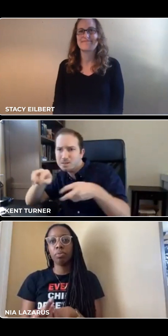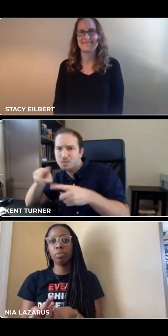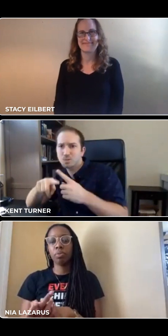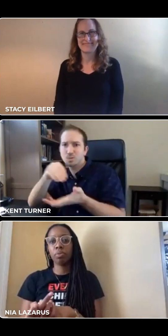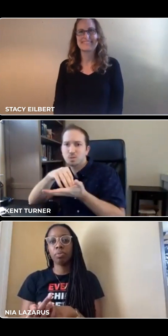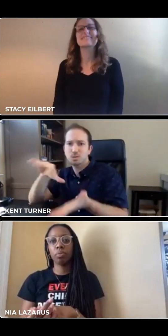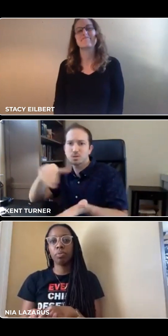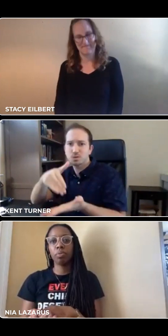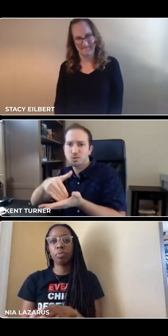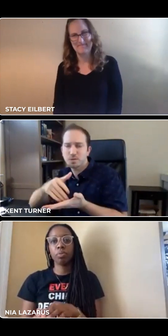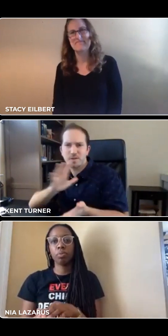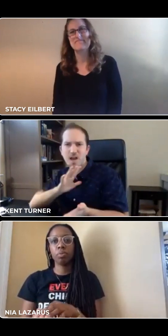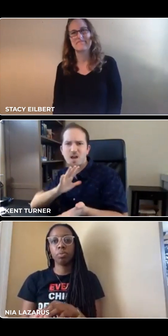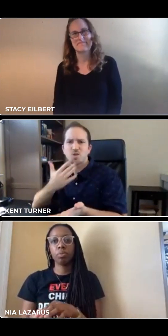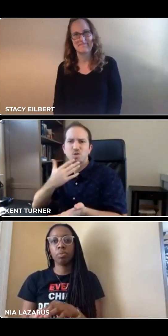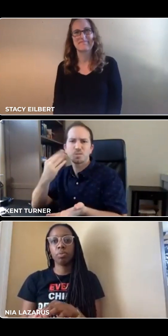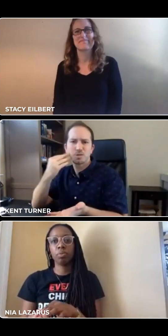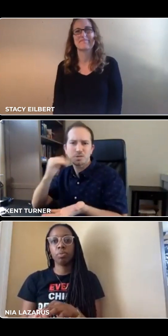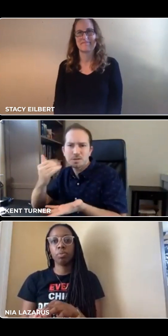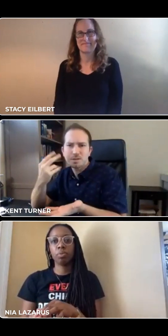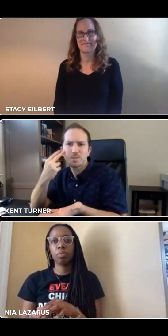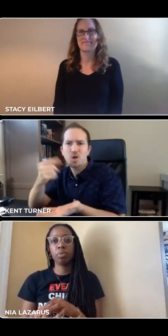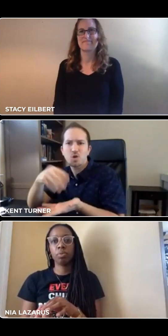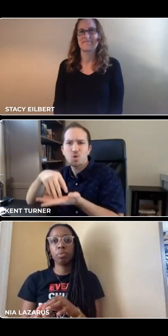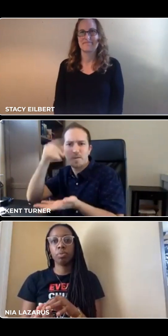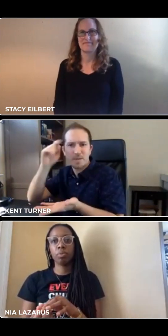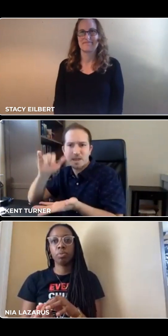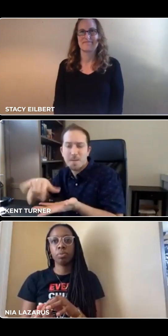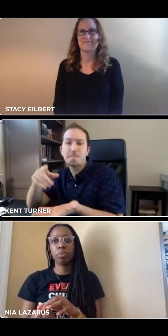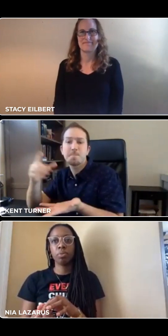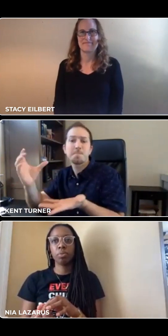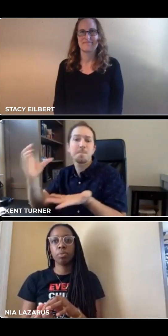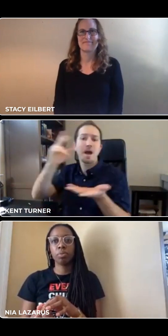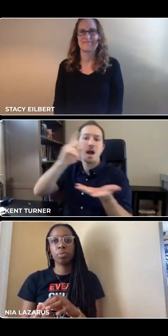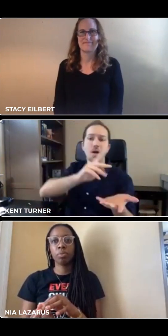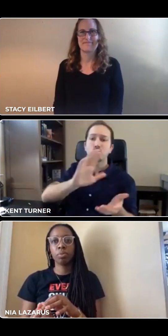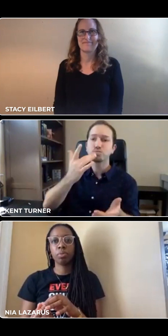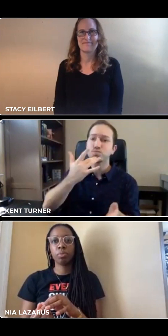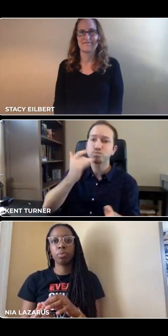with, meet with them again and talk about the transition online and what they've learned